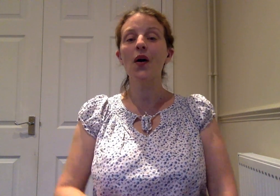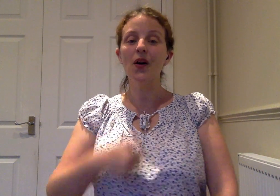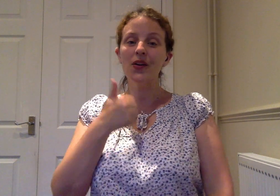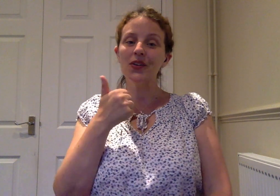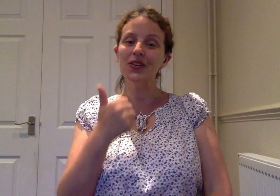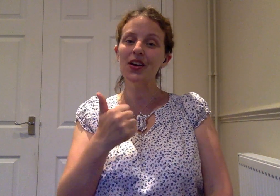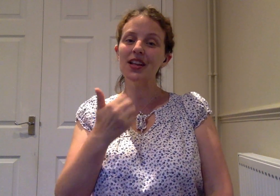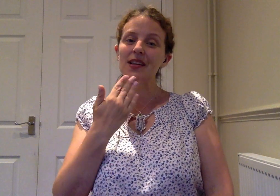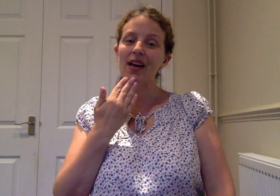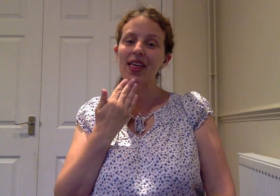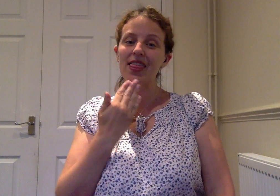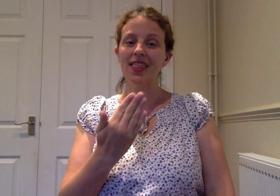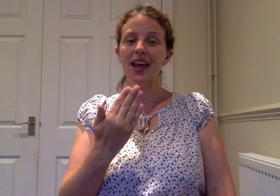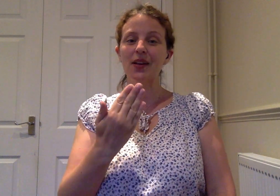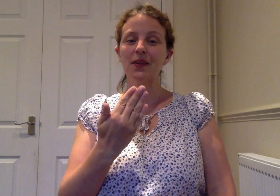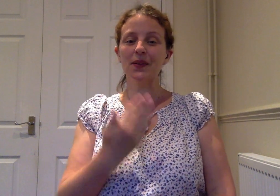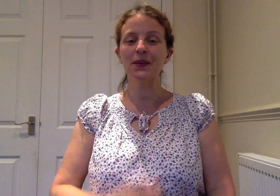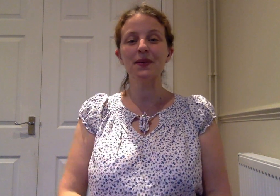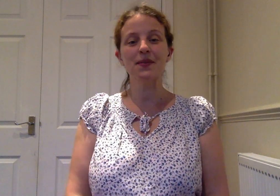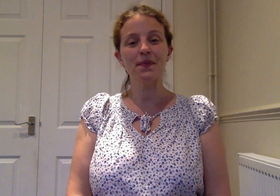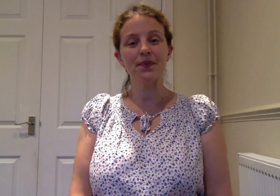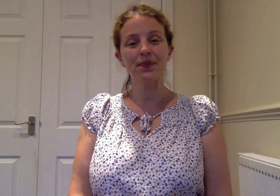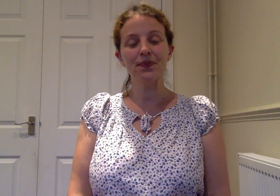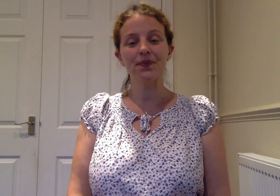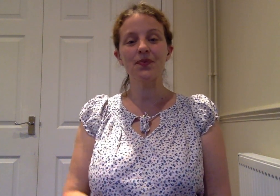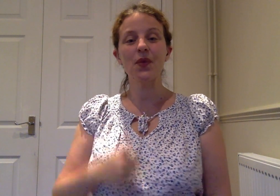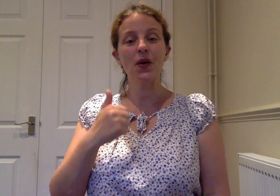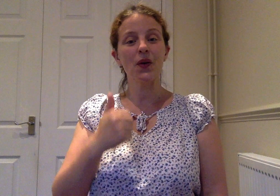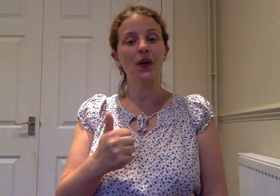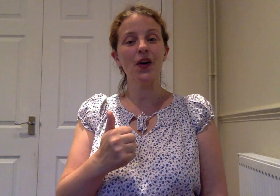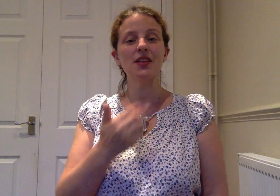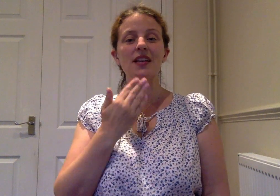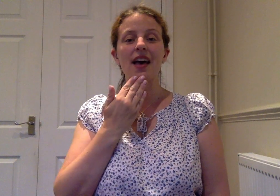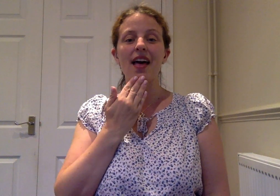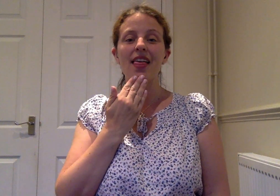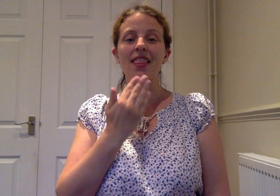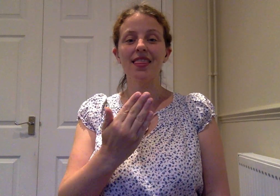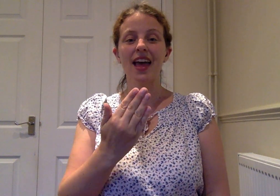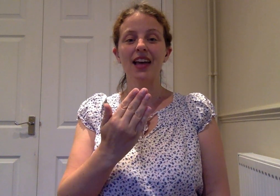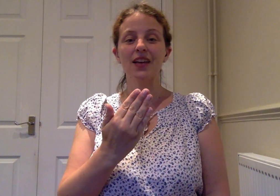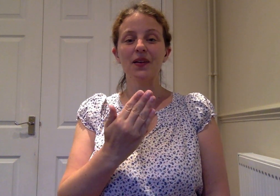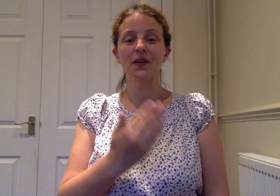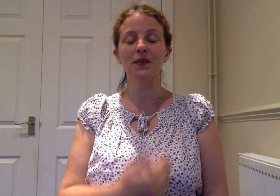Good thank you.